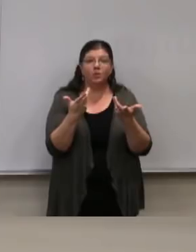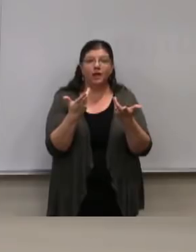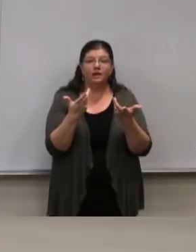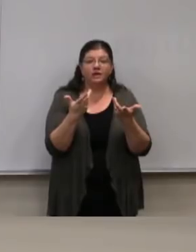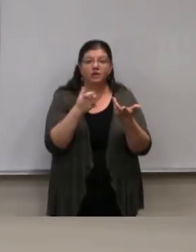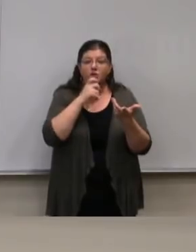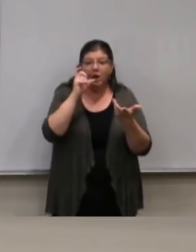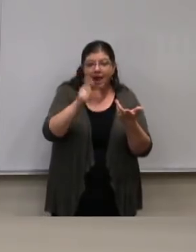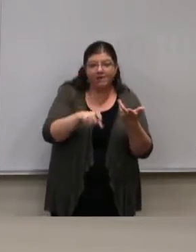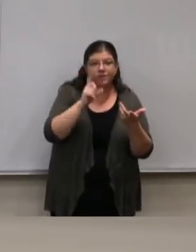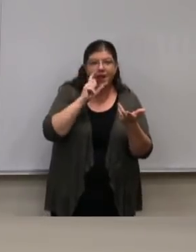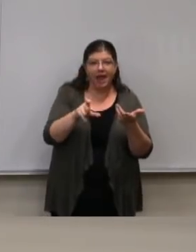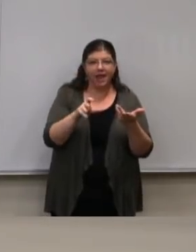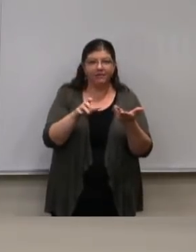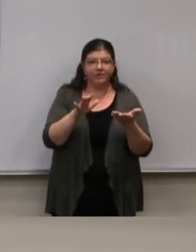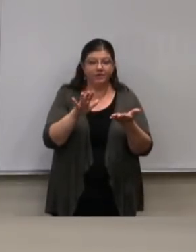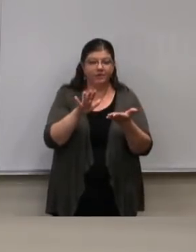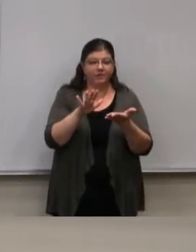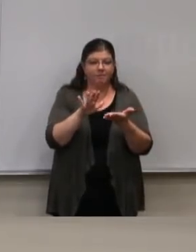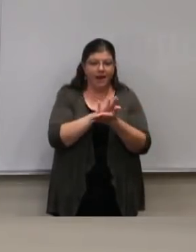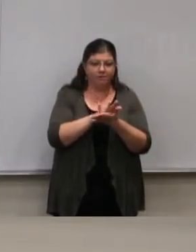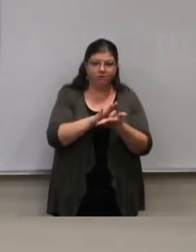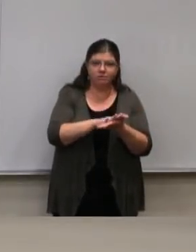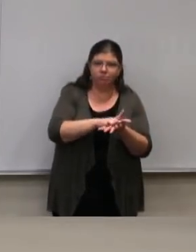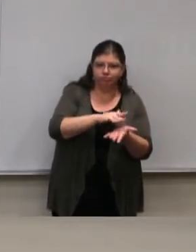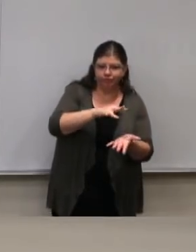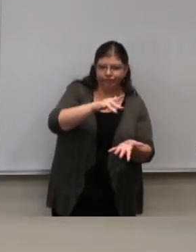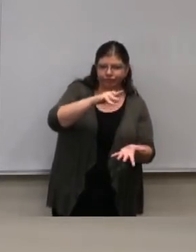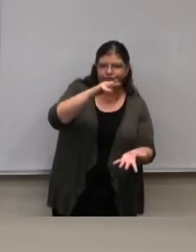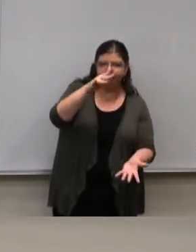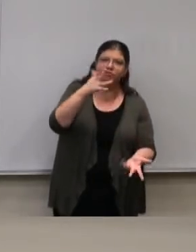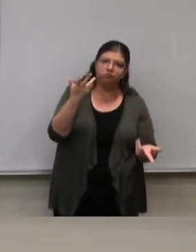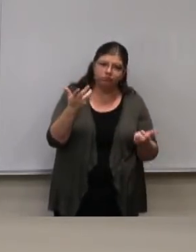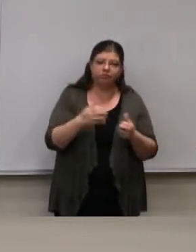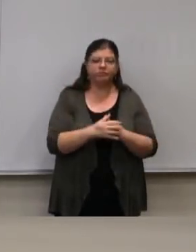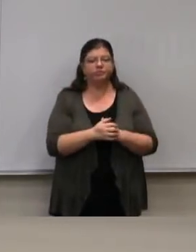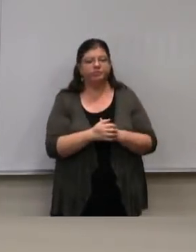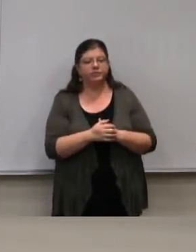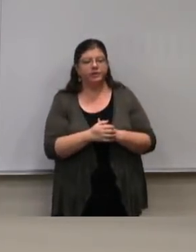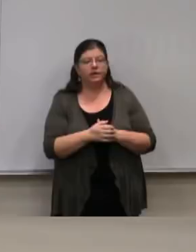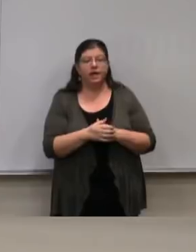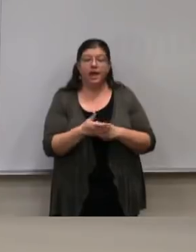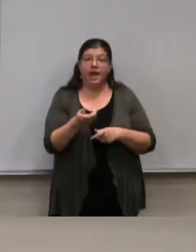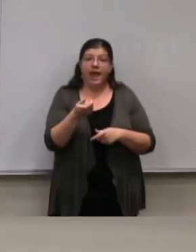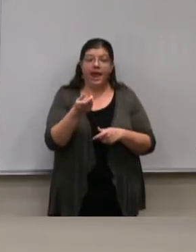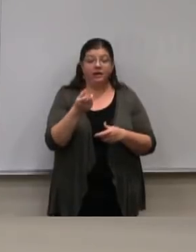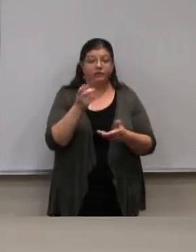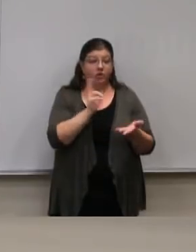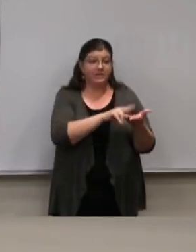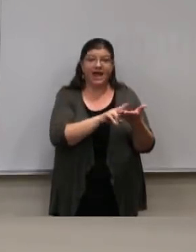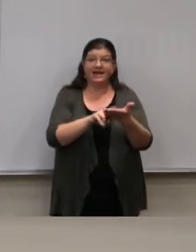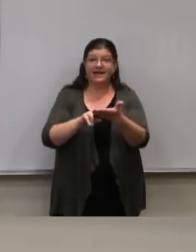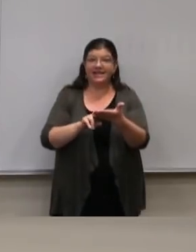to have a big paper trail and turn around on signing things is, is hours instead of days.